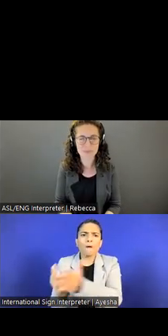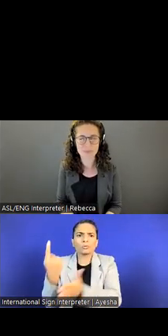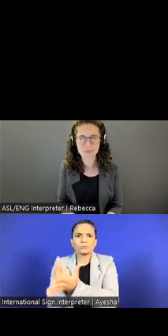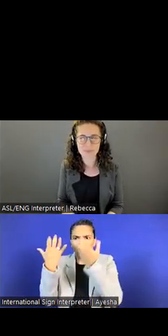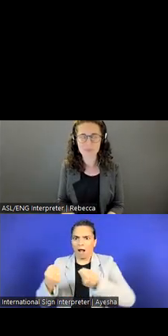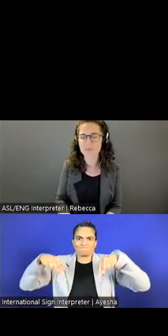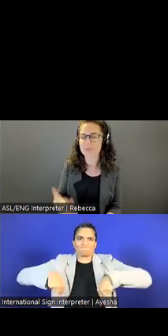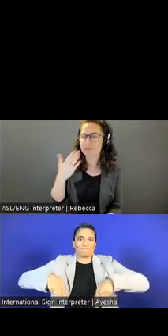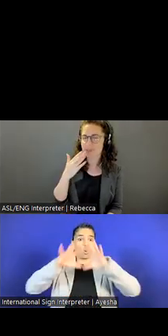I believe the URLs worldlearning.org.